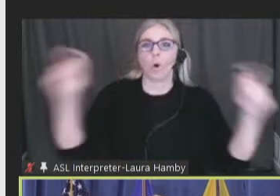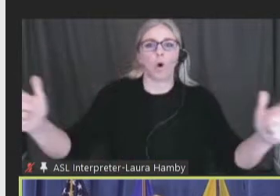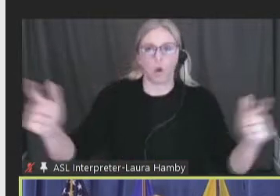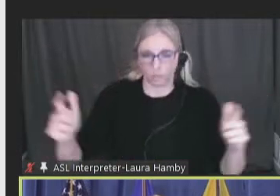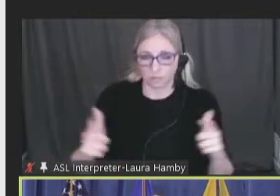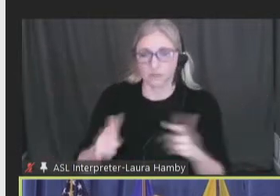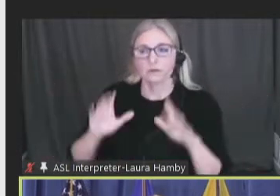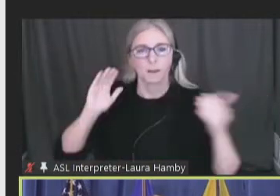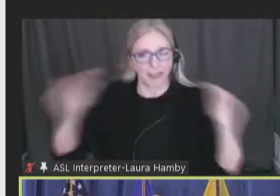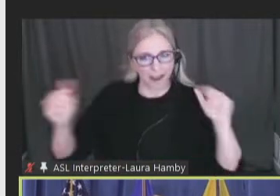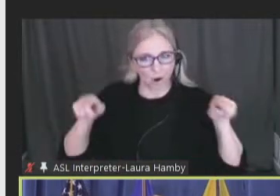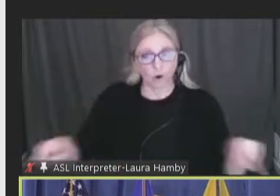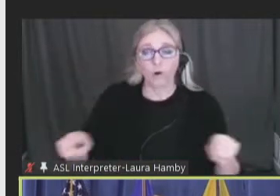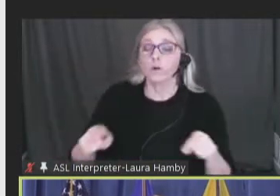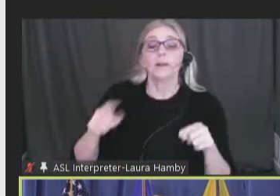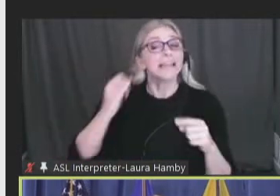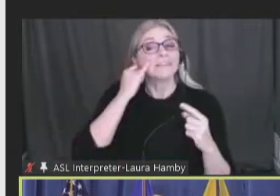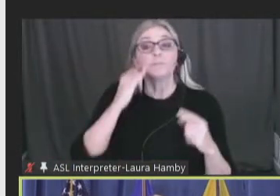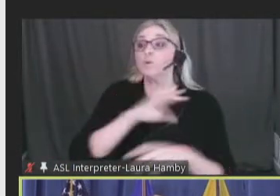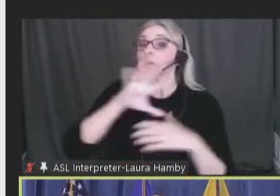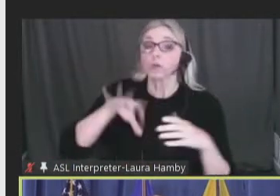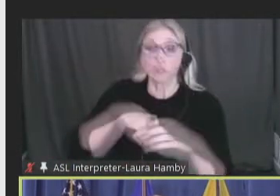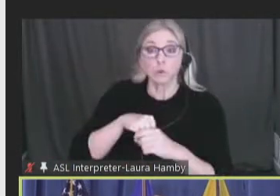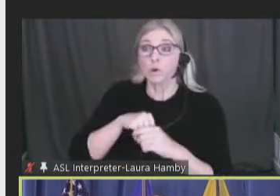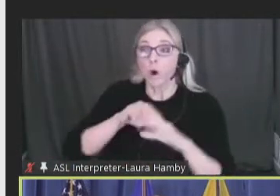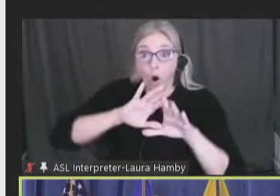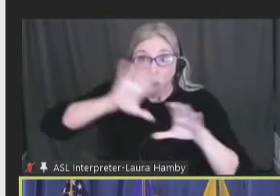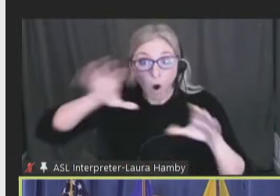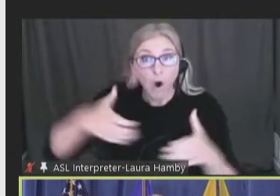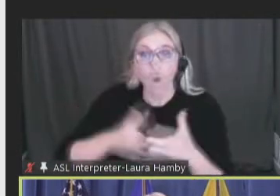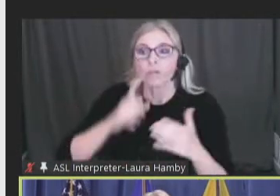Using an overly inclusive denominator can potentially obscure an imbalance in reporting